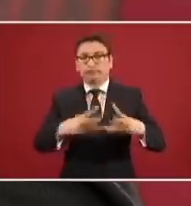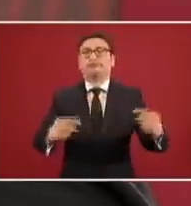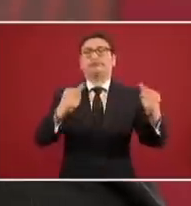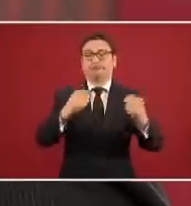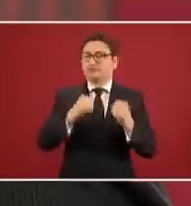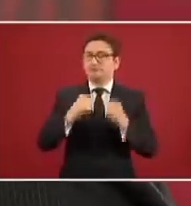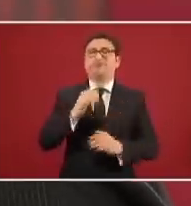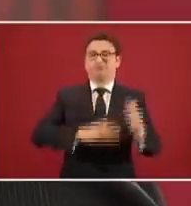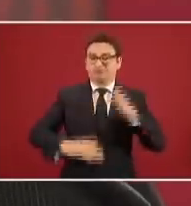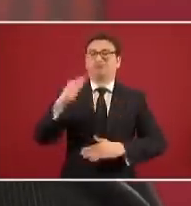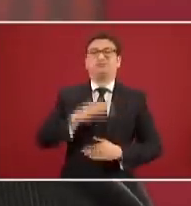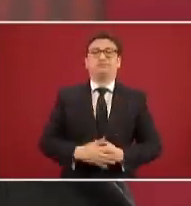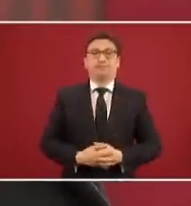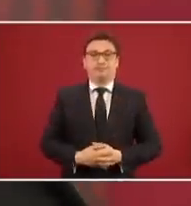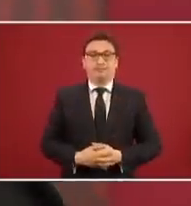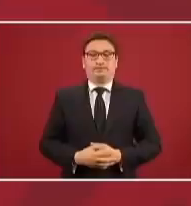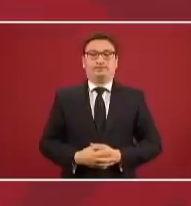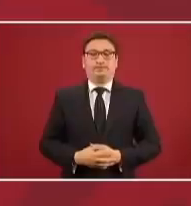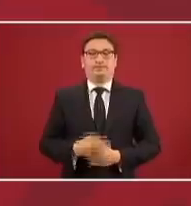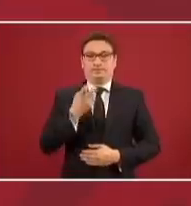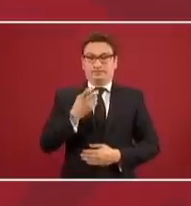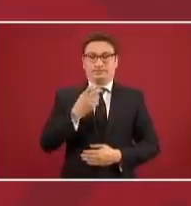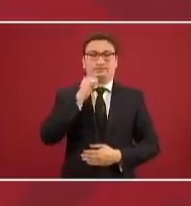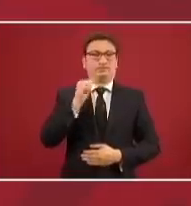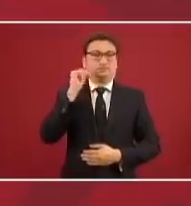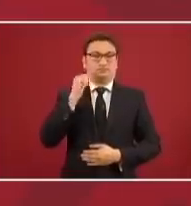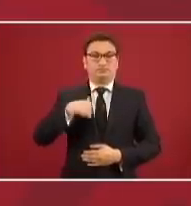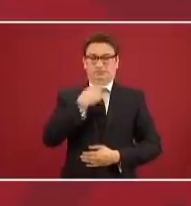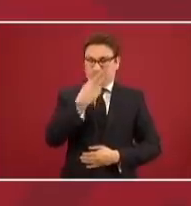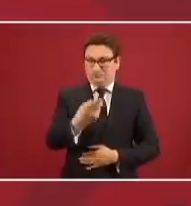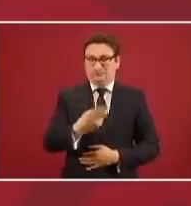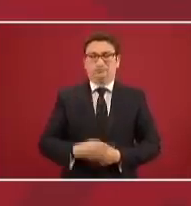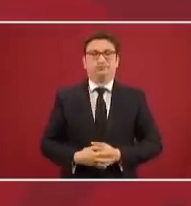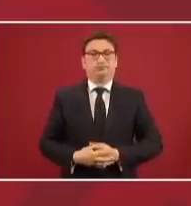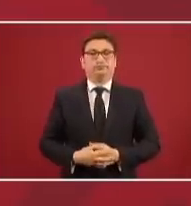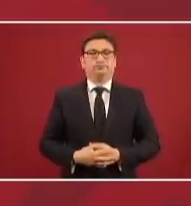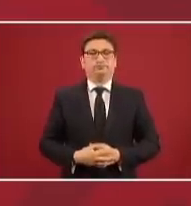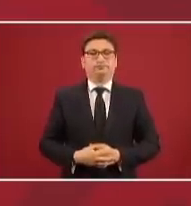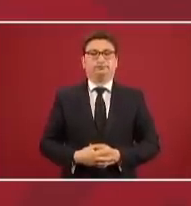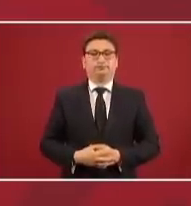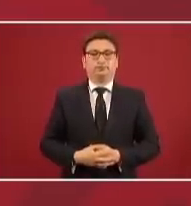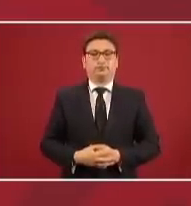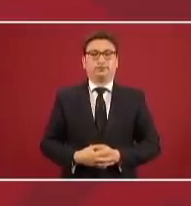that's what I held yesterday despite